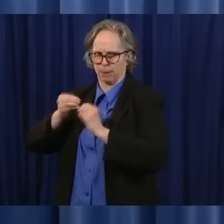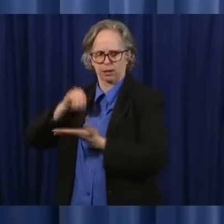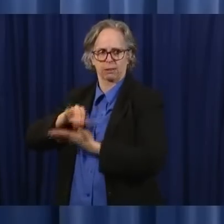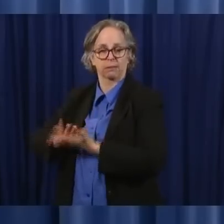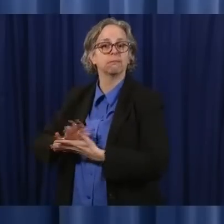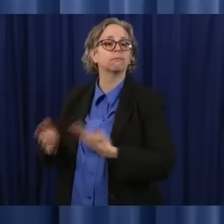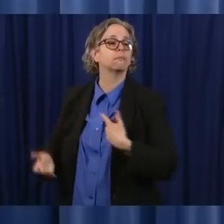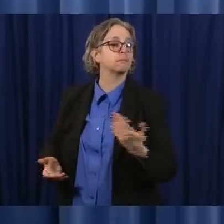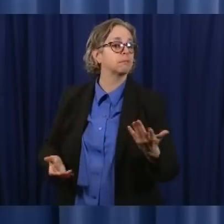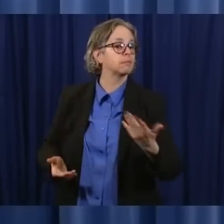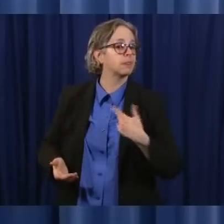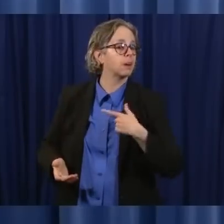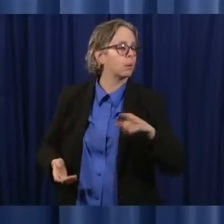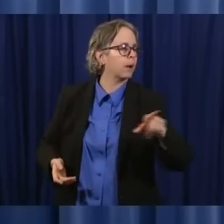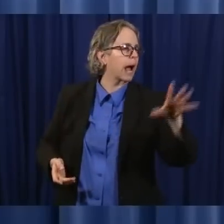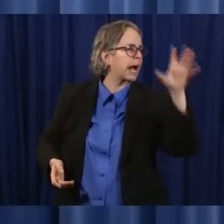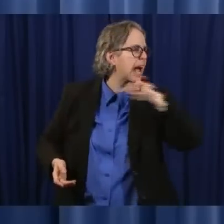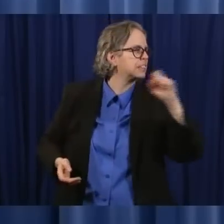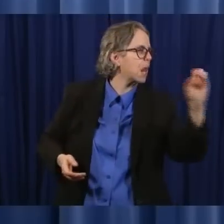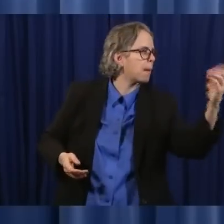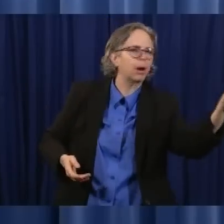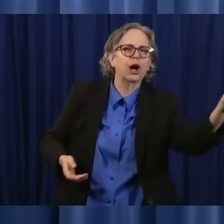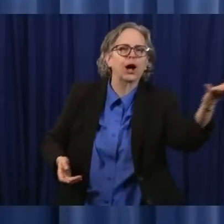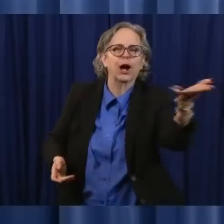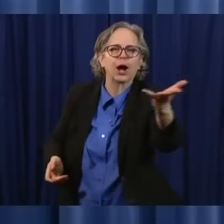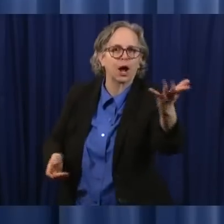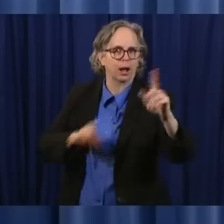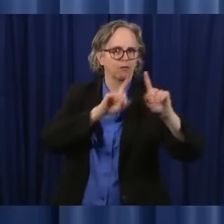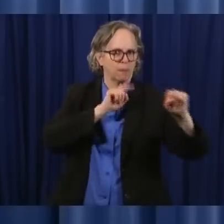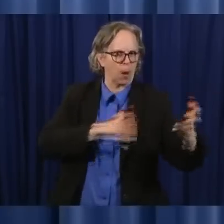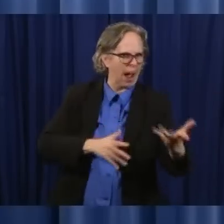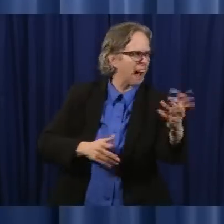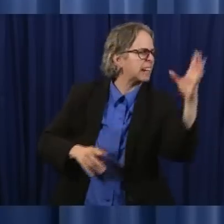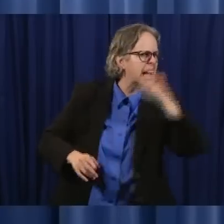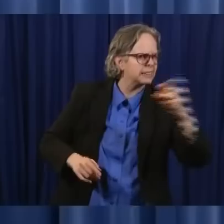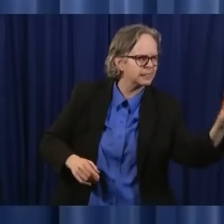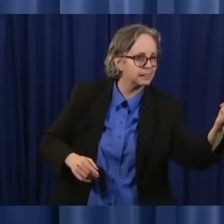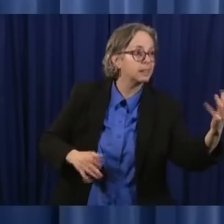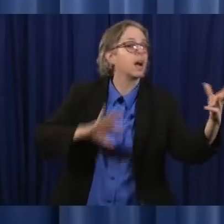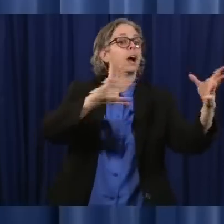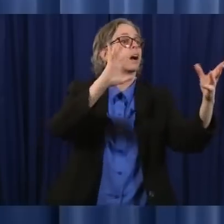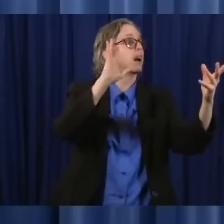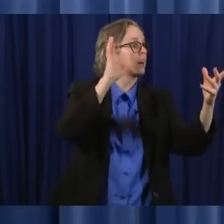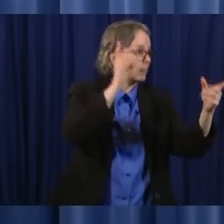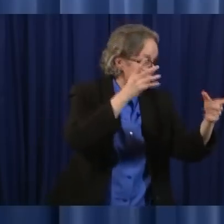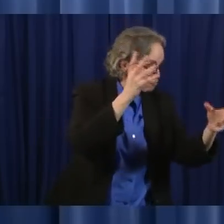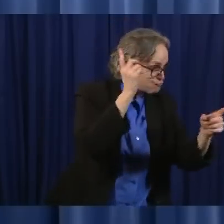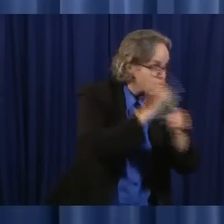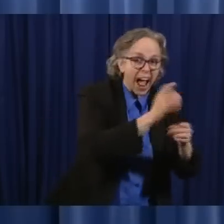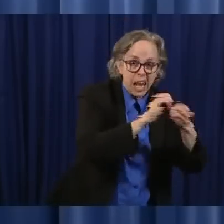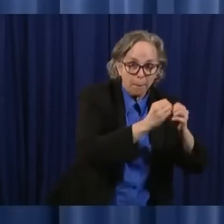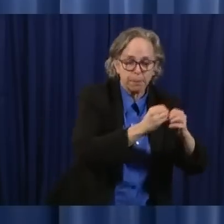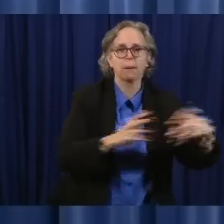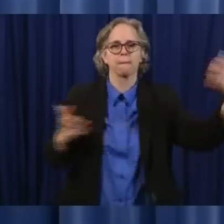NUMBER, AND WHATEVER THE NUMBER , WILL COUNT THE NUMBER OF PEOPLE WHO ASK QUESTIONS, AND WHEN WE GET TO THE NUMBER, I'VE GOT WRITTEN DOWN HERE, SECRET